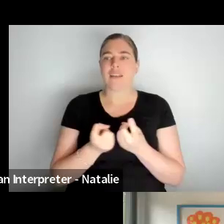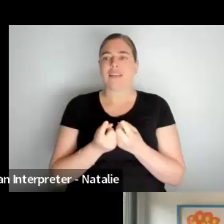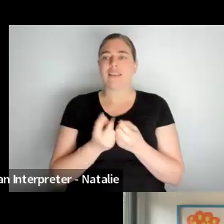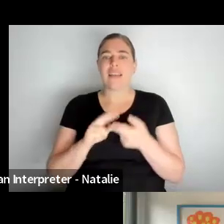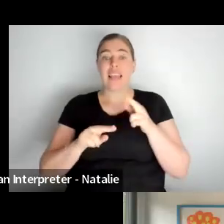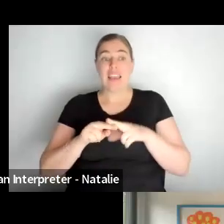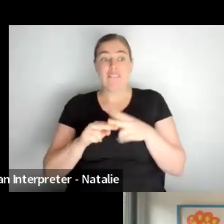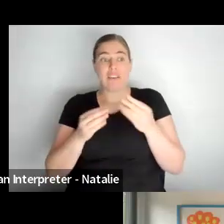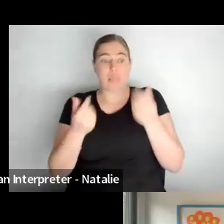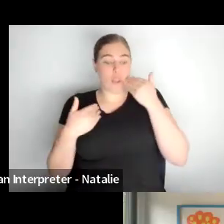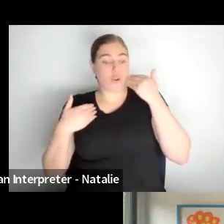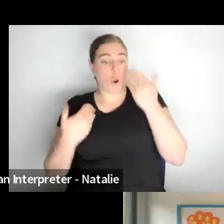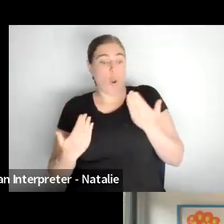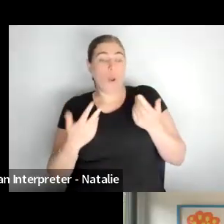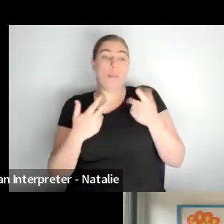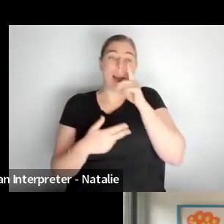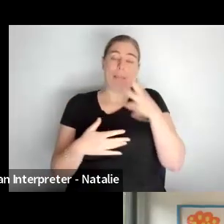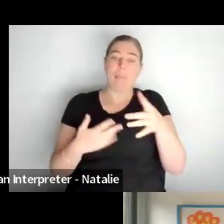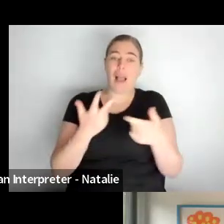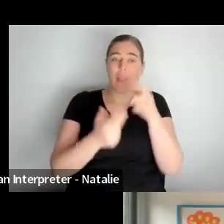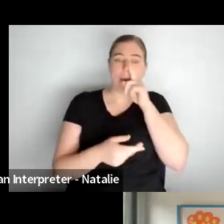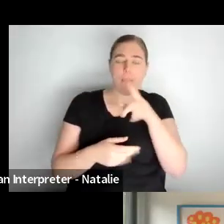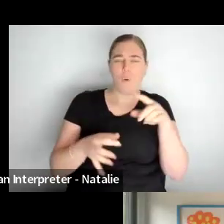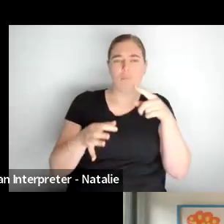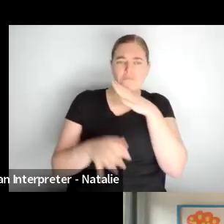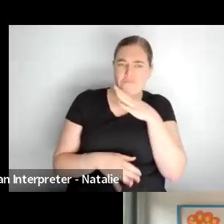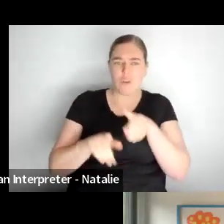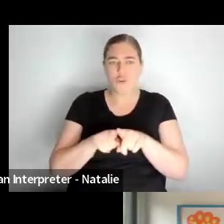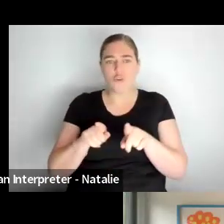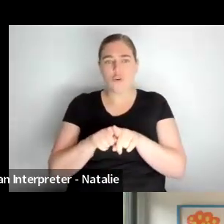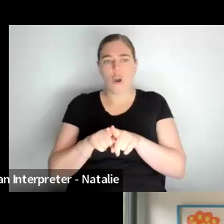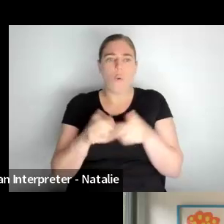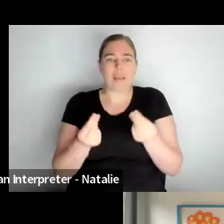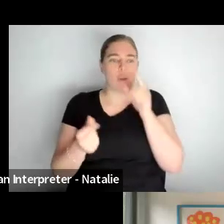other people are also questioning, or something you can gain from that experience as well.